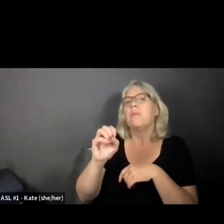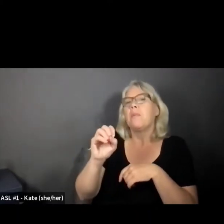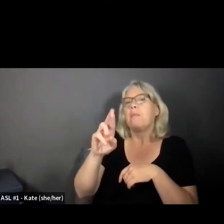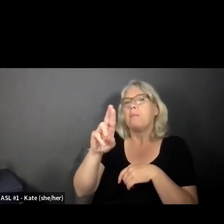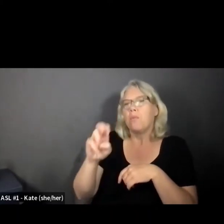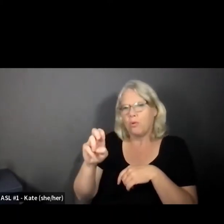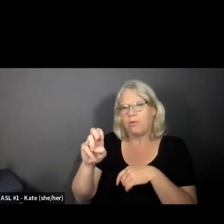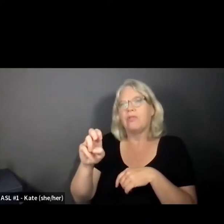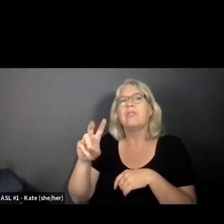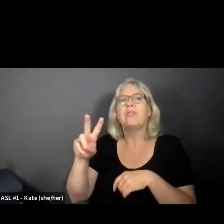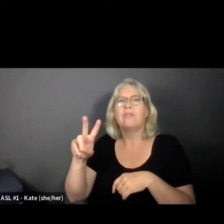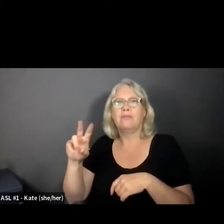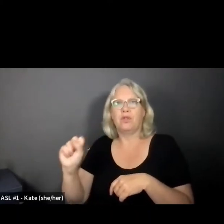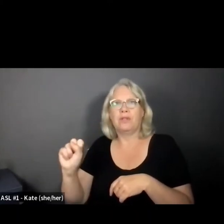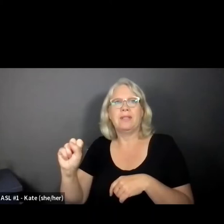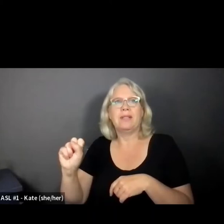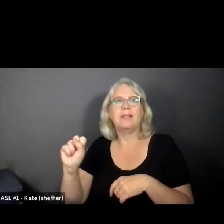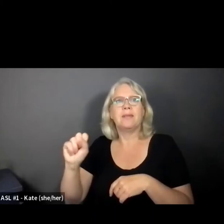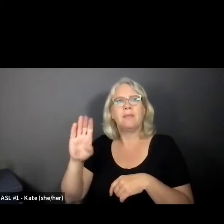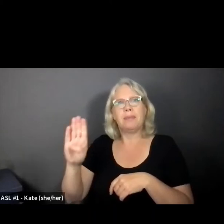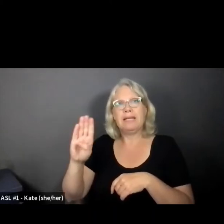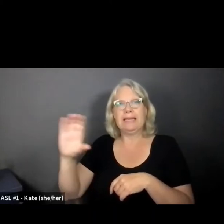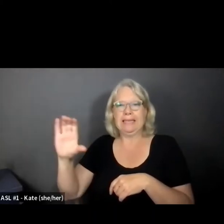CASE OF EATON.